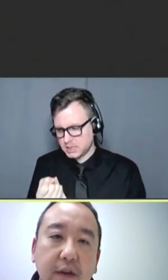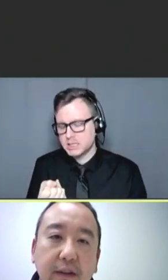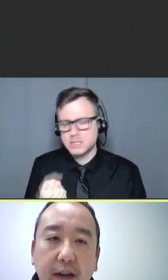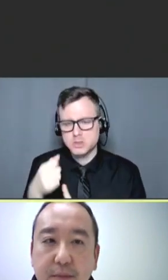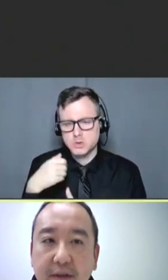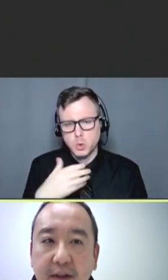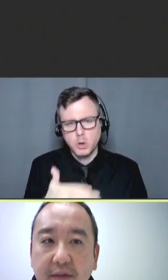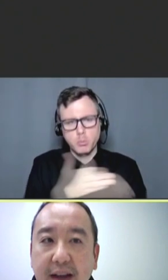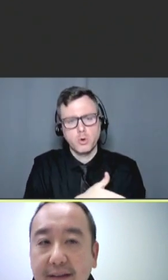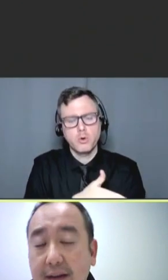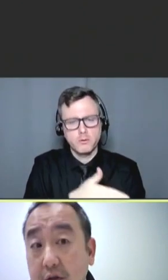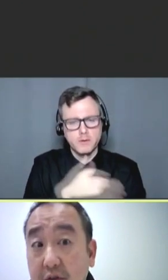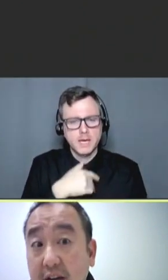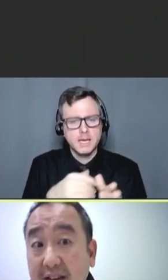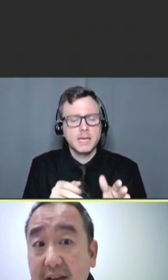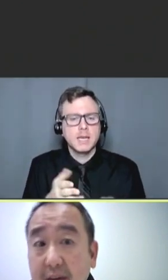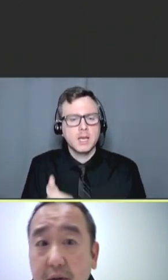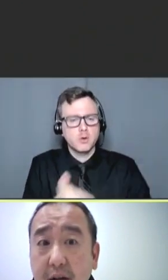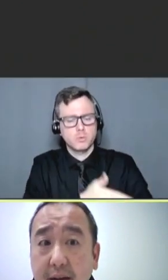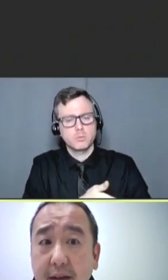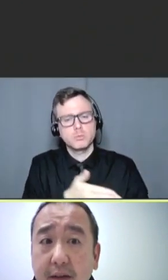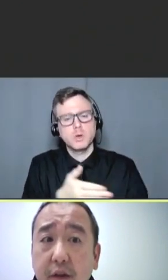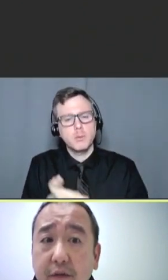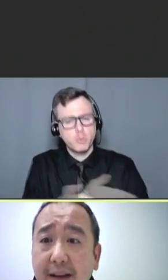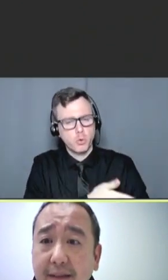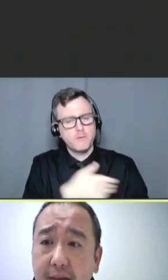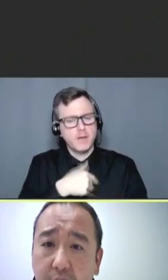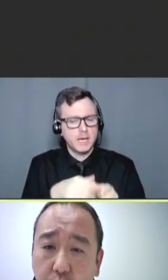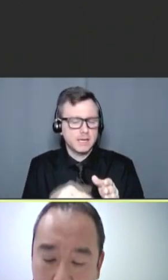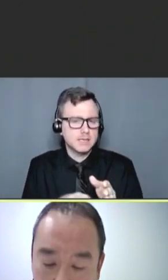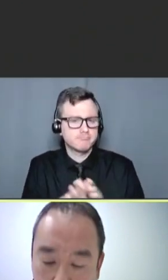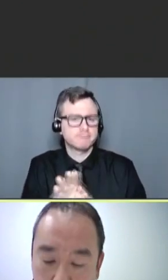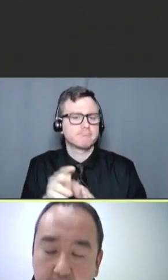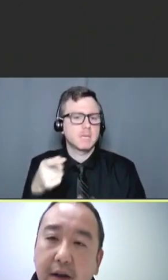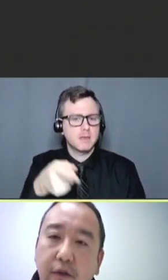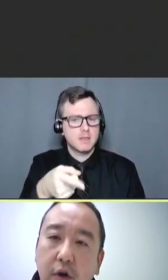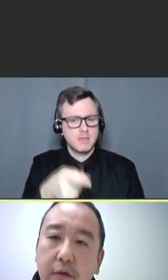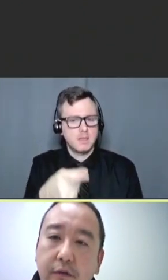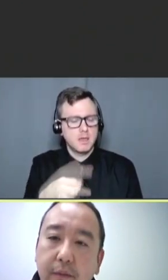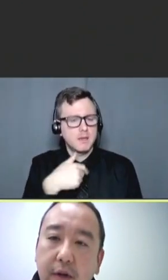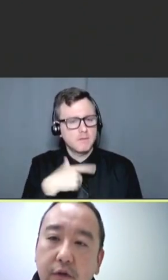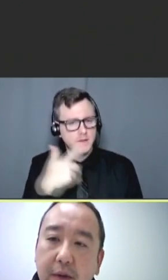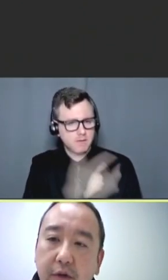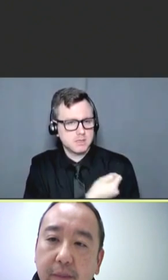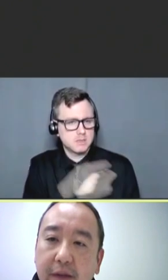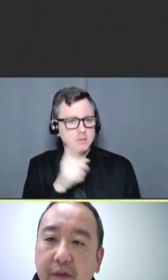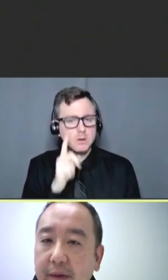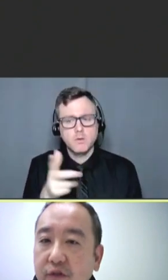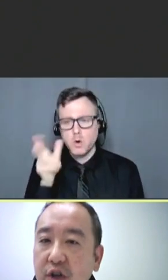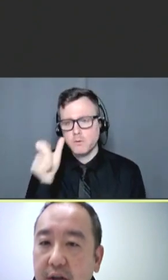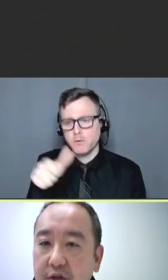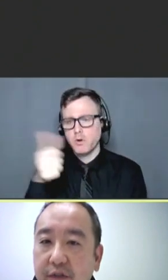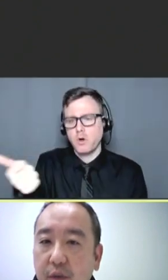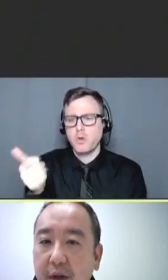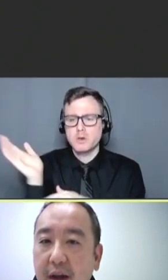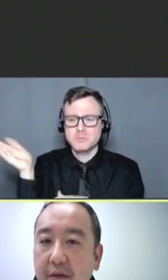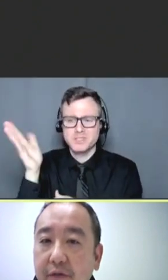increase HPV vaccination, and frankly, this can be applied, I think, to all the vaccines as well, and you've heard it from the other speakers about some of these challenges that we have;